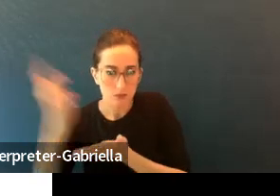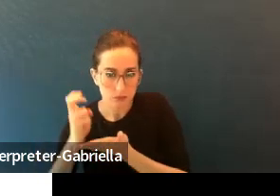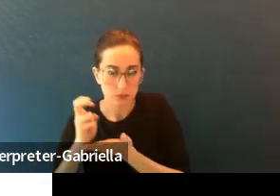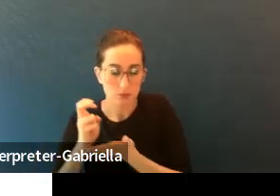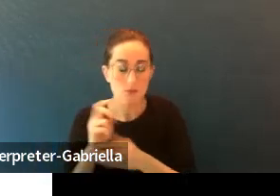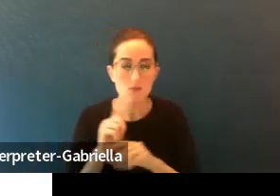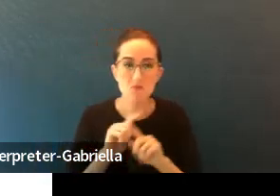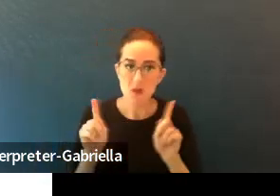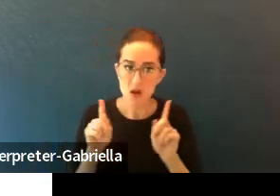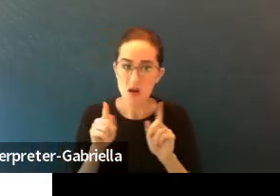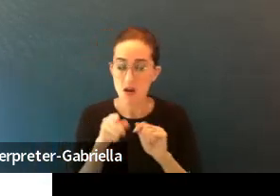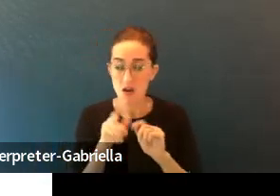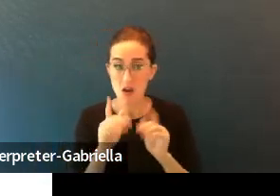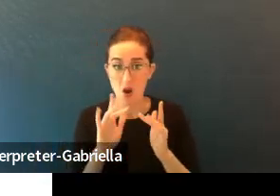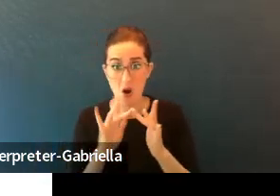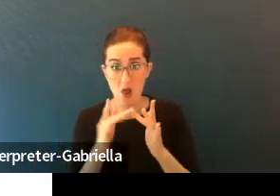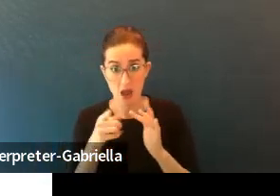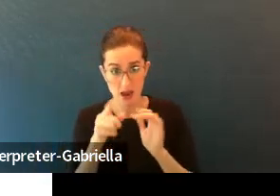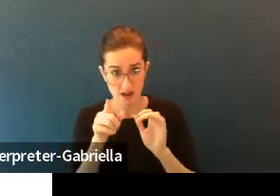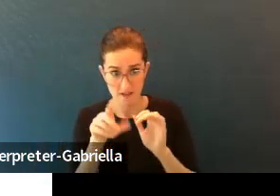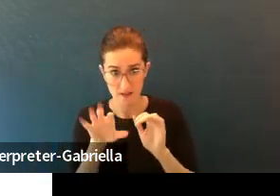or the ones with pictures or are publicly available.